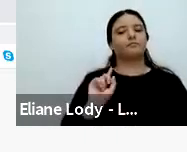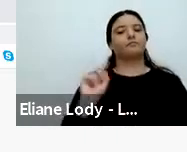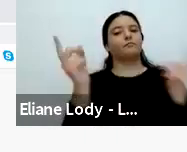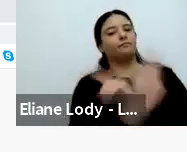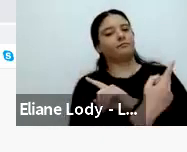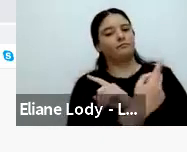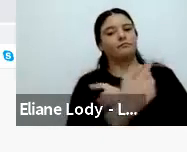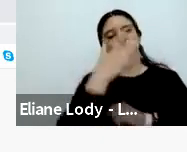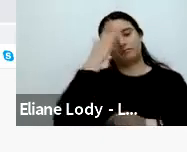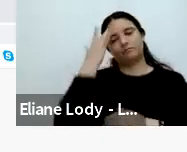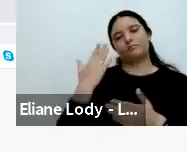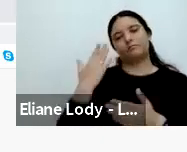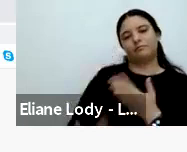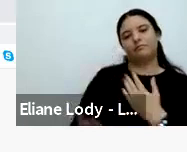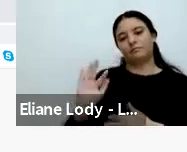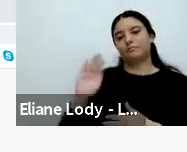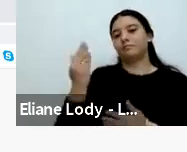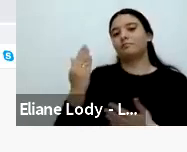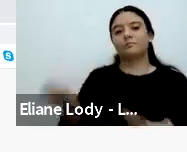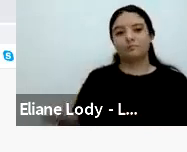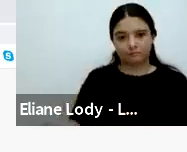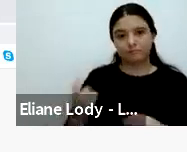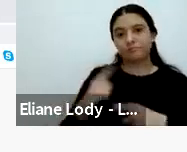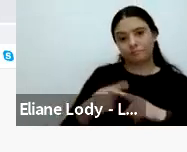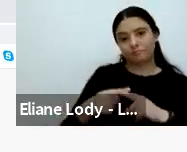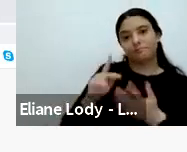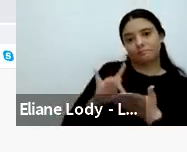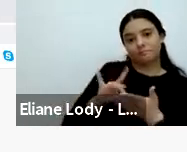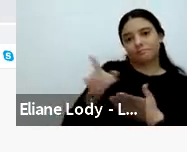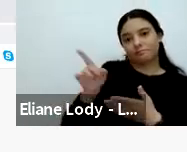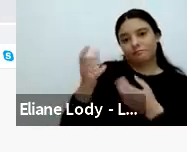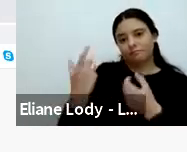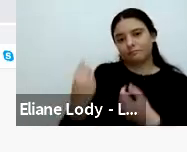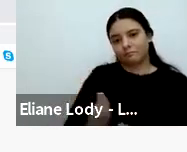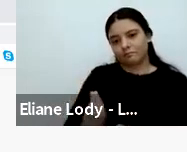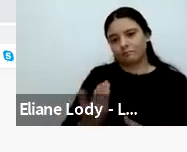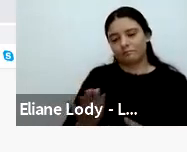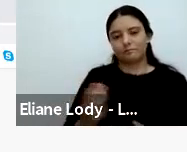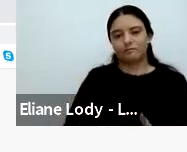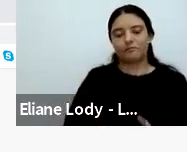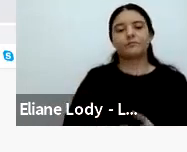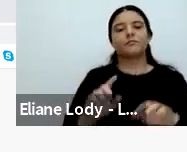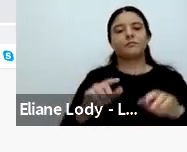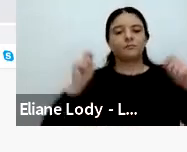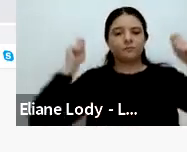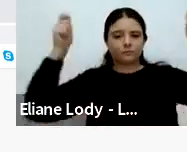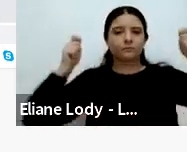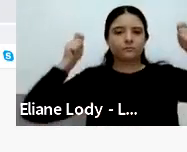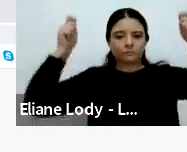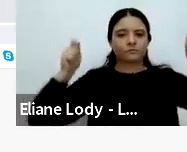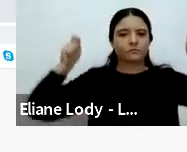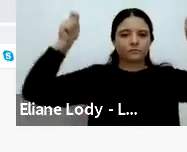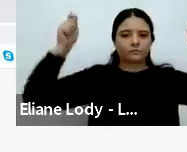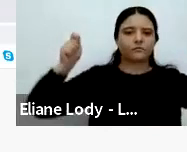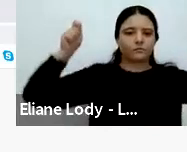ad of a trader and loser, which is what he was. And therefore they produce And therefore they protest for oving Memorial great giant